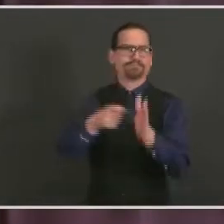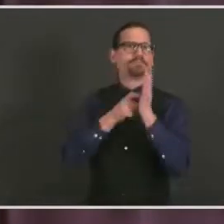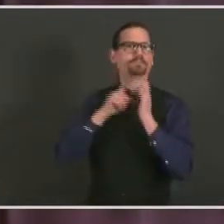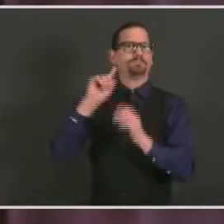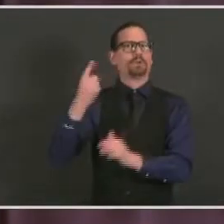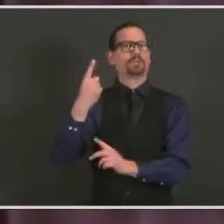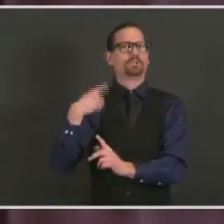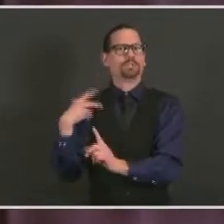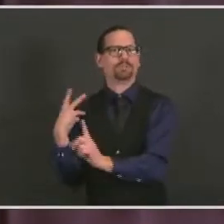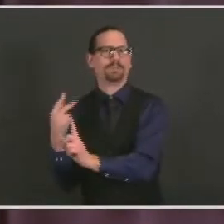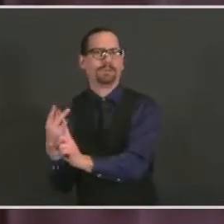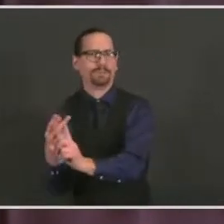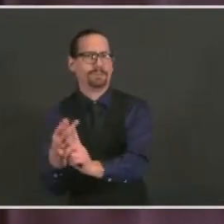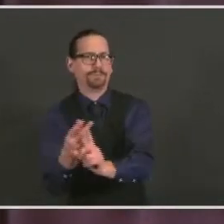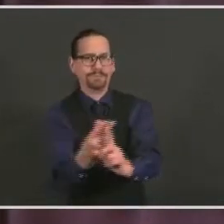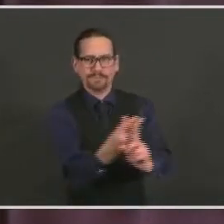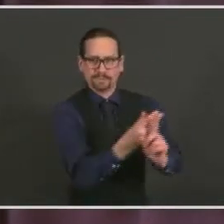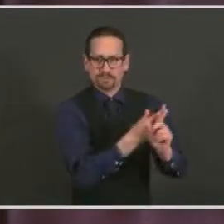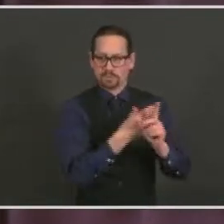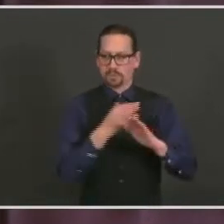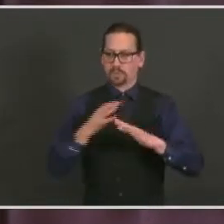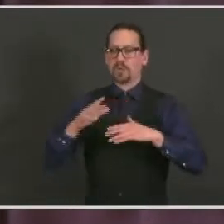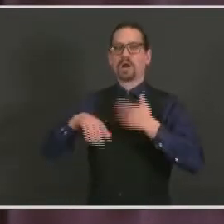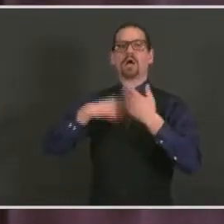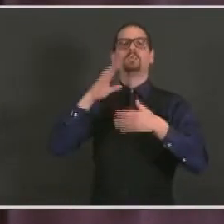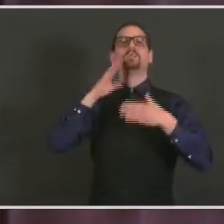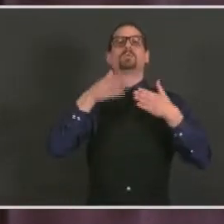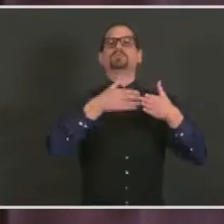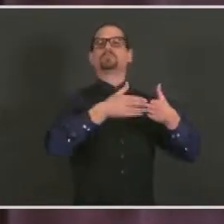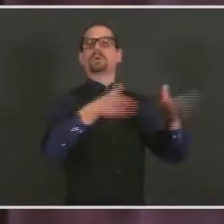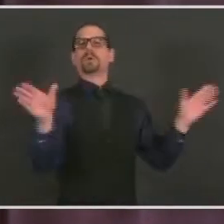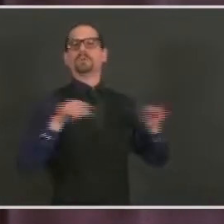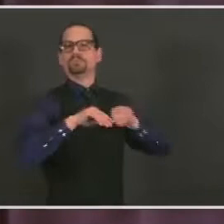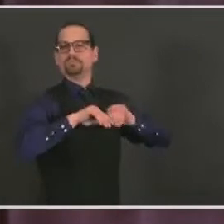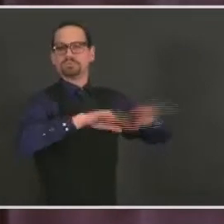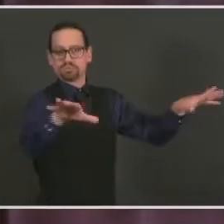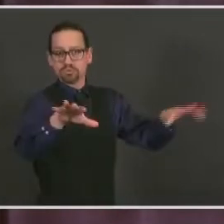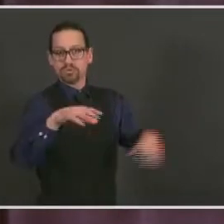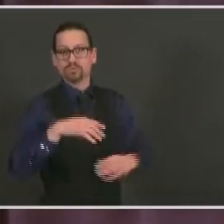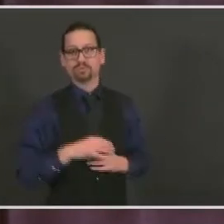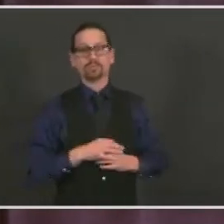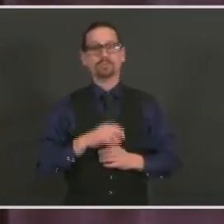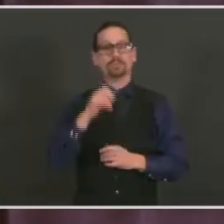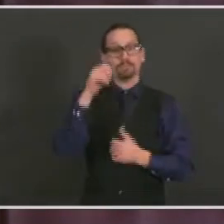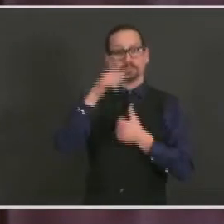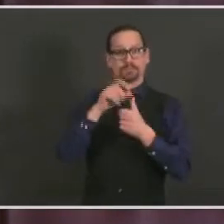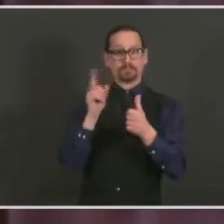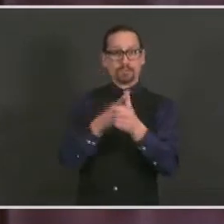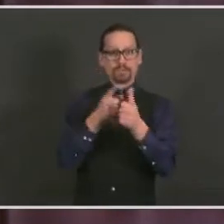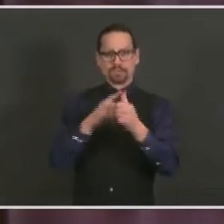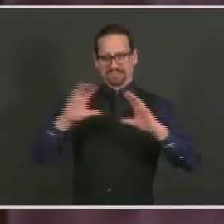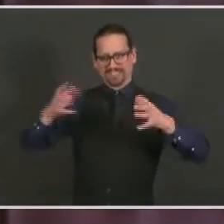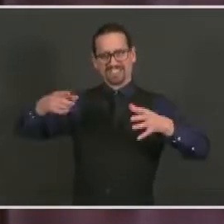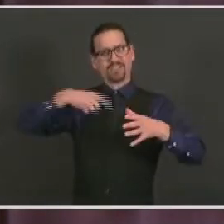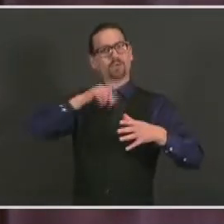PORTION OF THE VACCINATION CAMPAIGN. AND AS I'VE SAID YOU